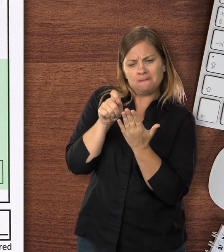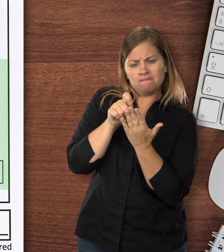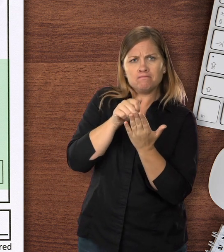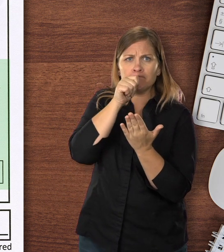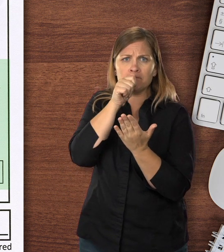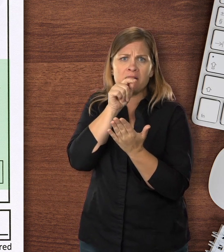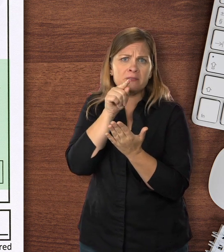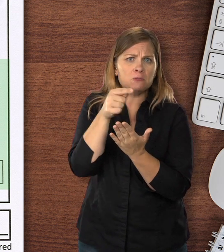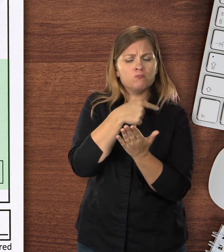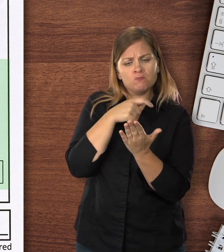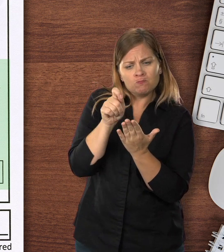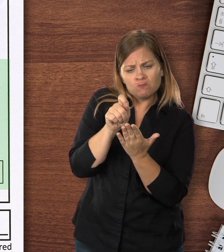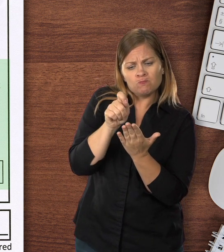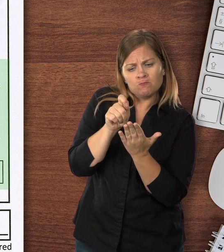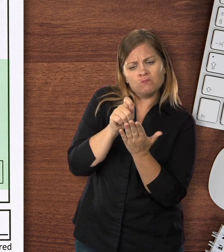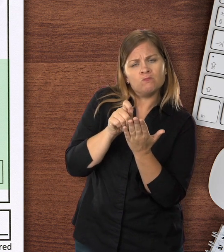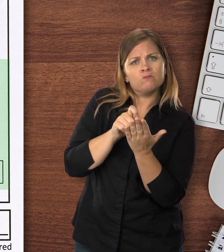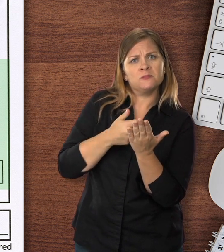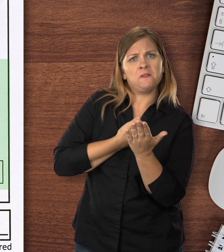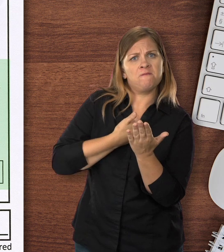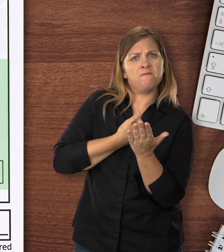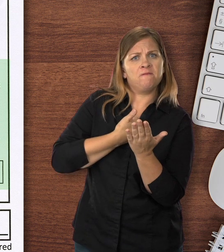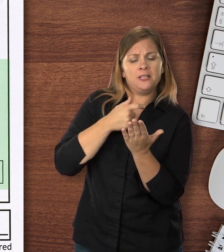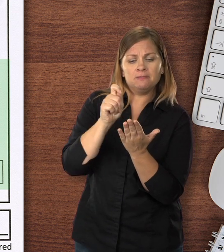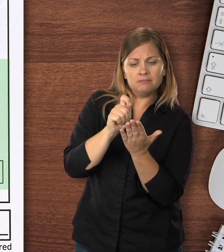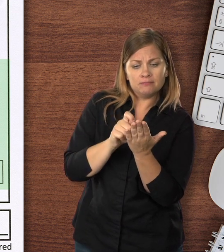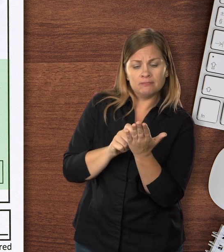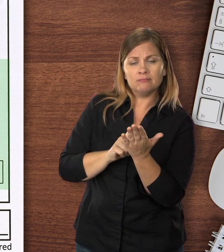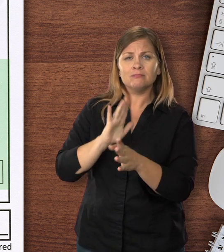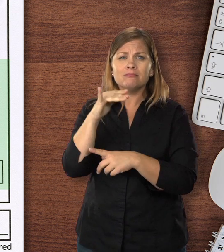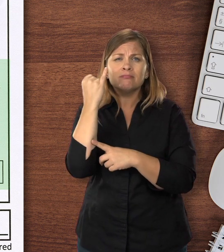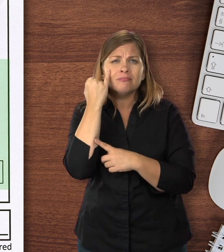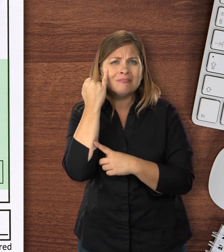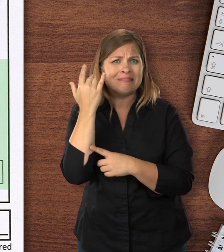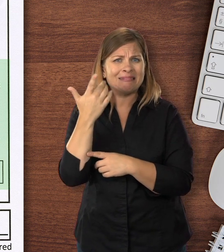the voter marked the ballots in private or, if physically unable to mark the ballots,